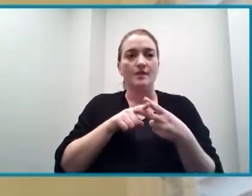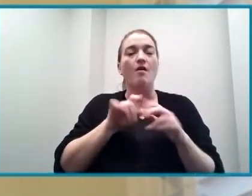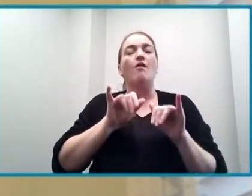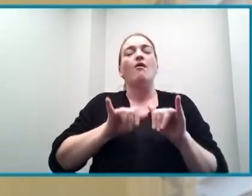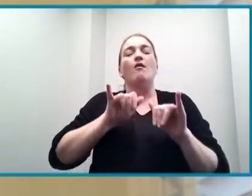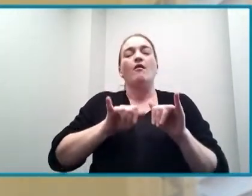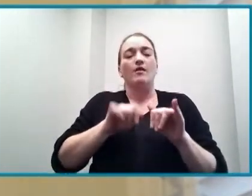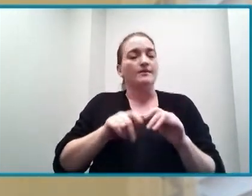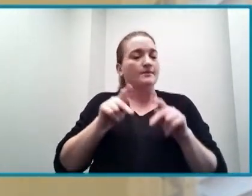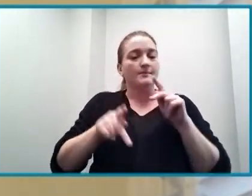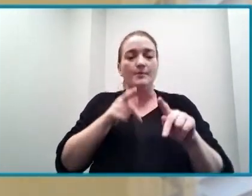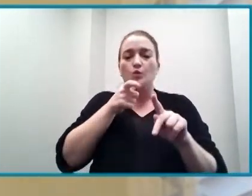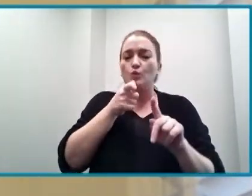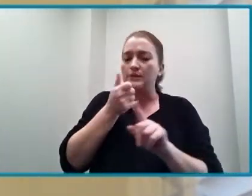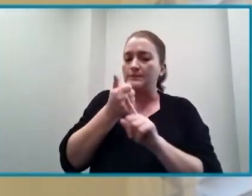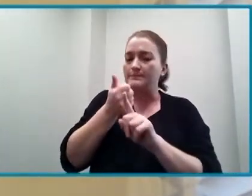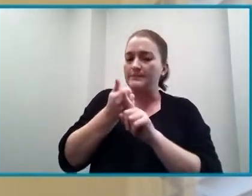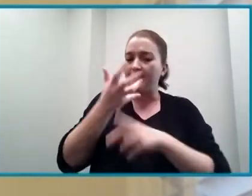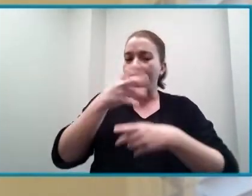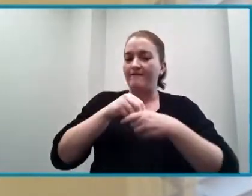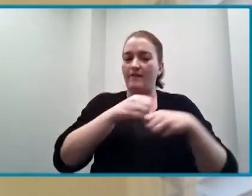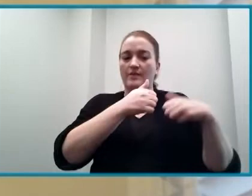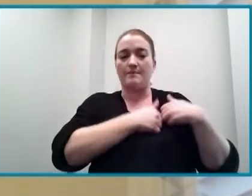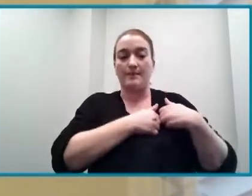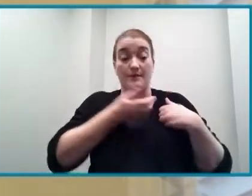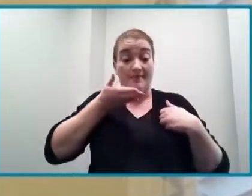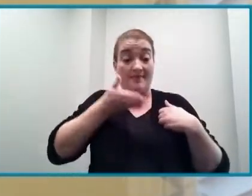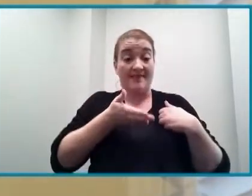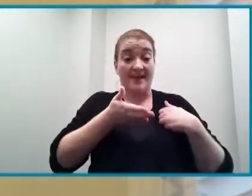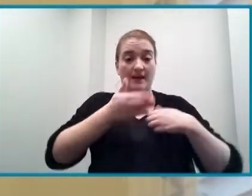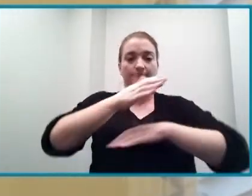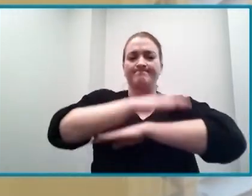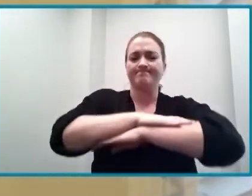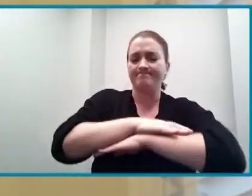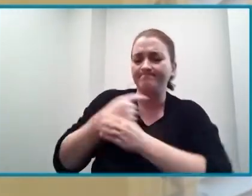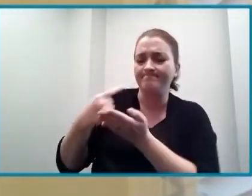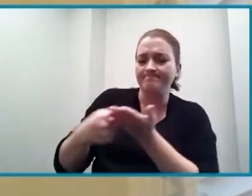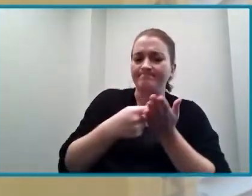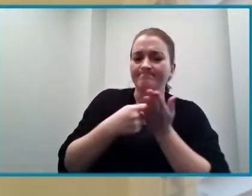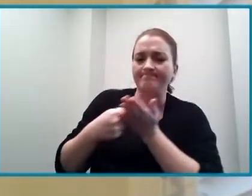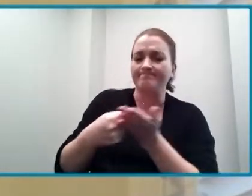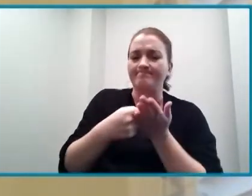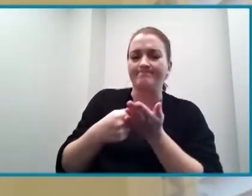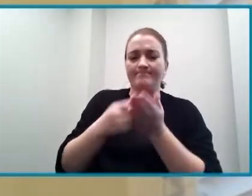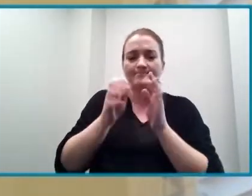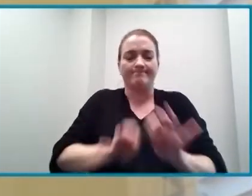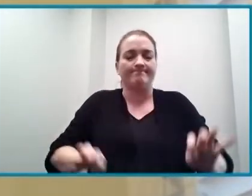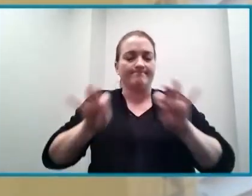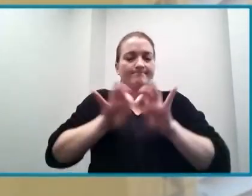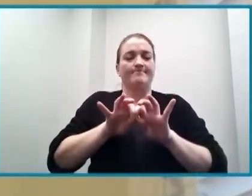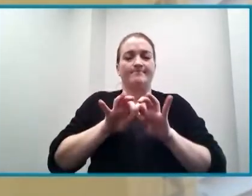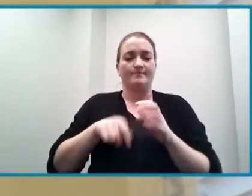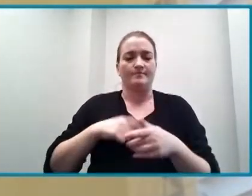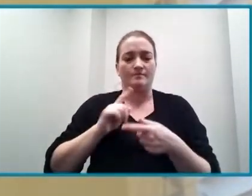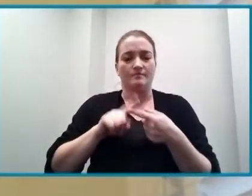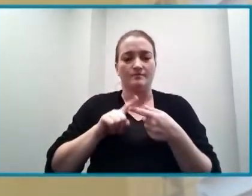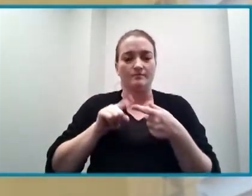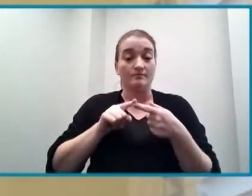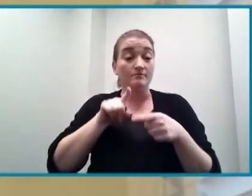is really important. Partnerships, again, helped CCPs understand military culture and they felt better equipped to work